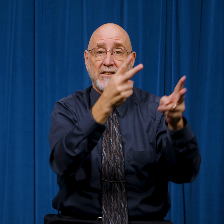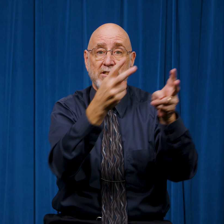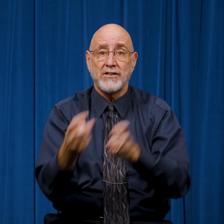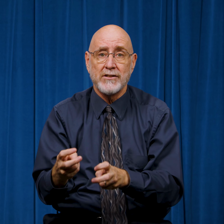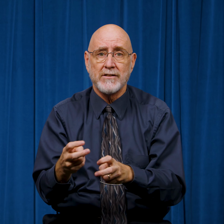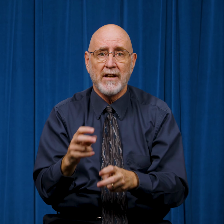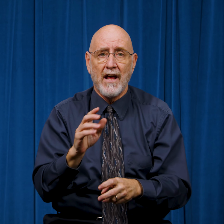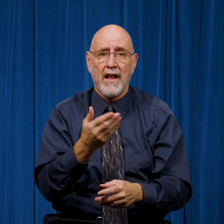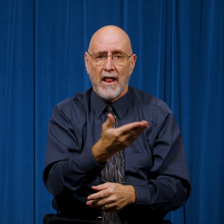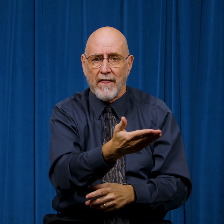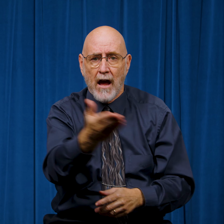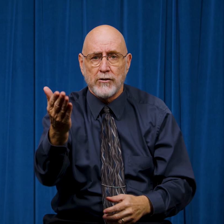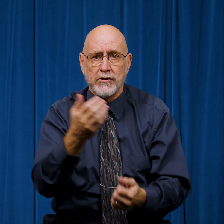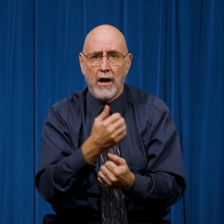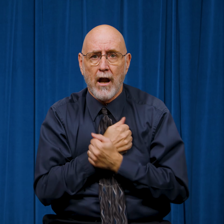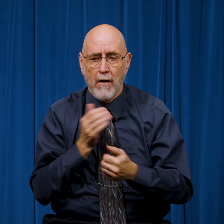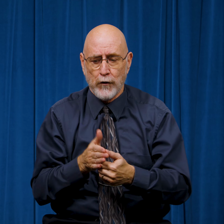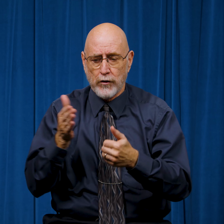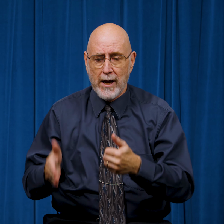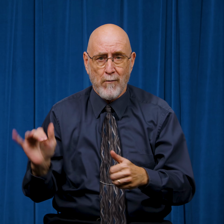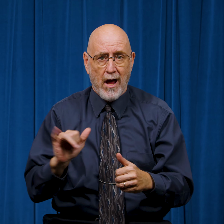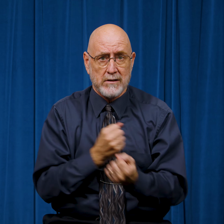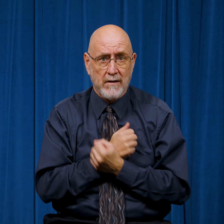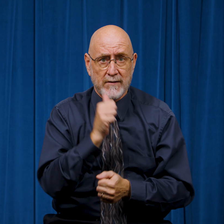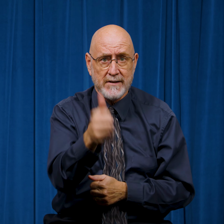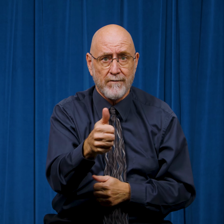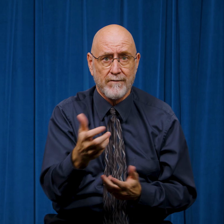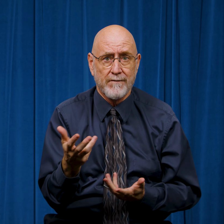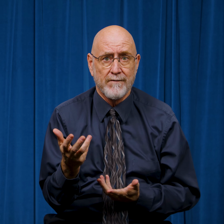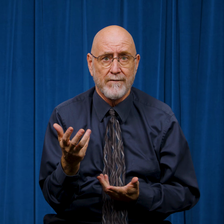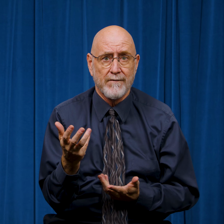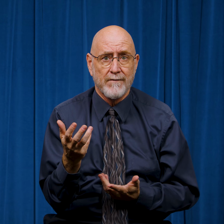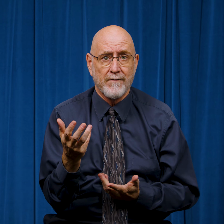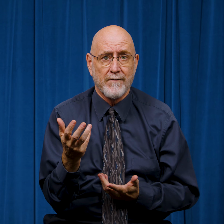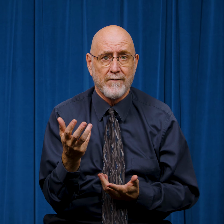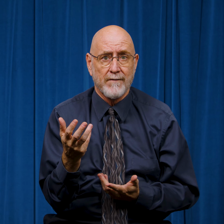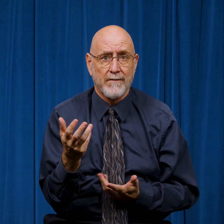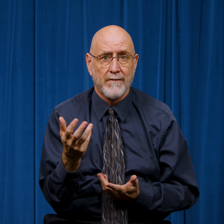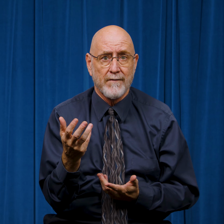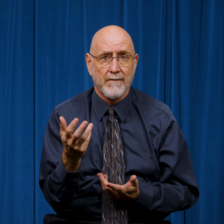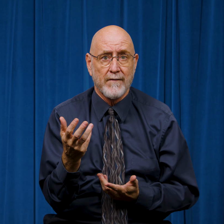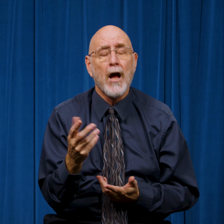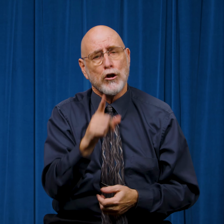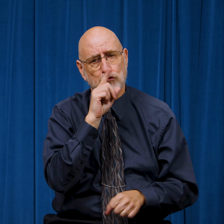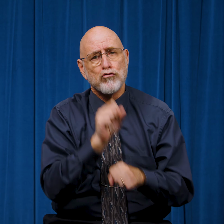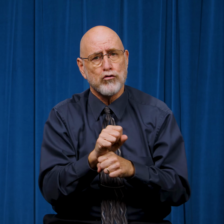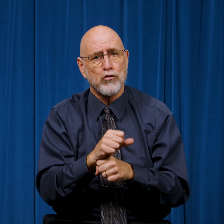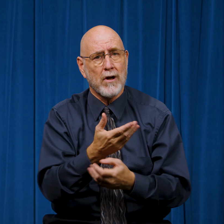"Thou shalt love thy neighbor as thyself." While it is true that throughout the Library of Congress